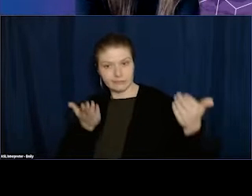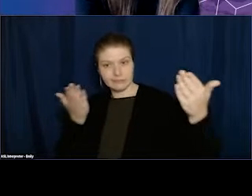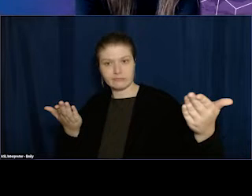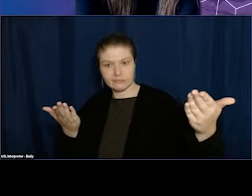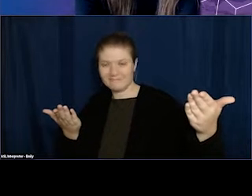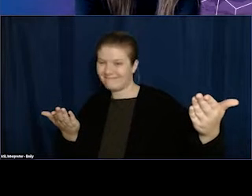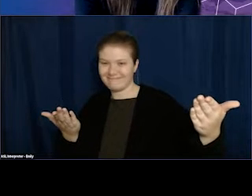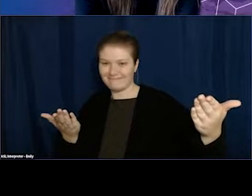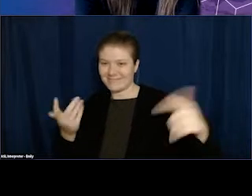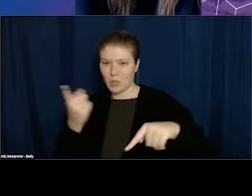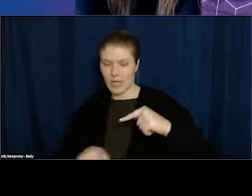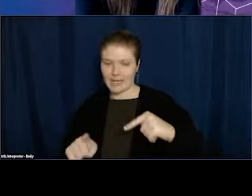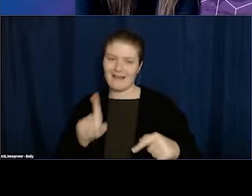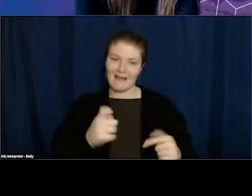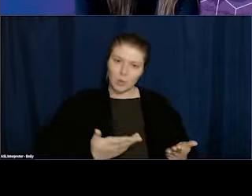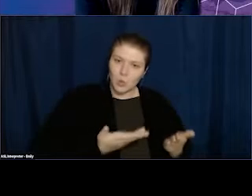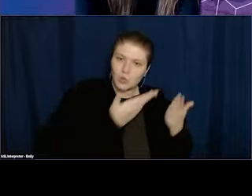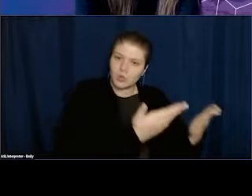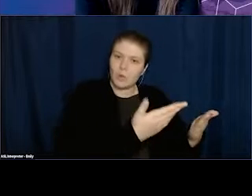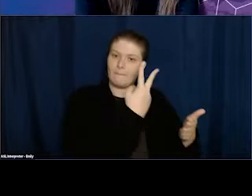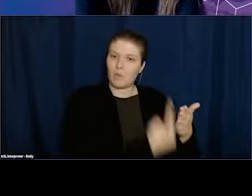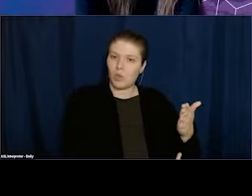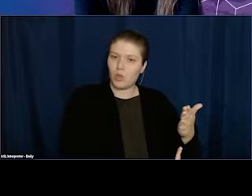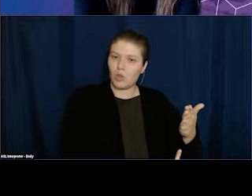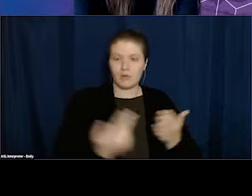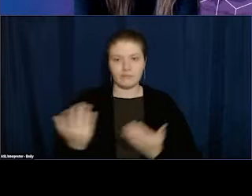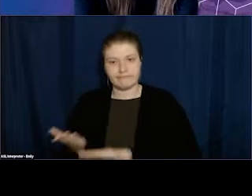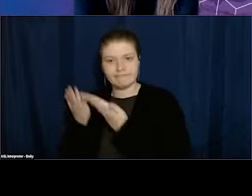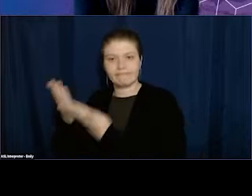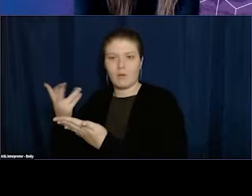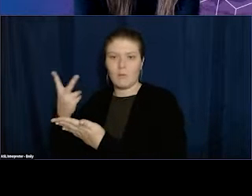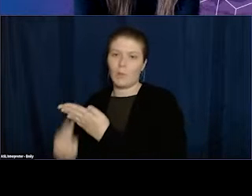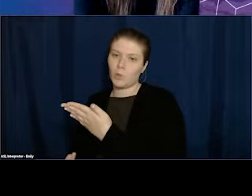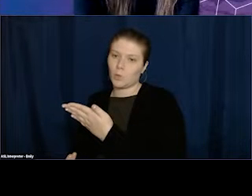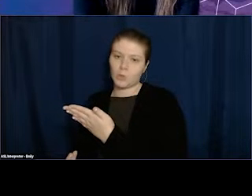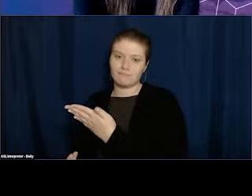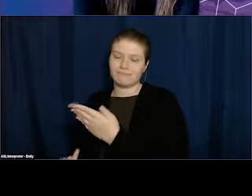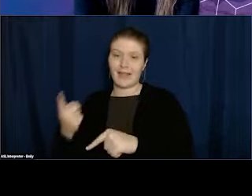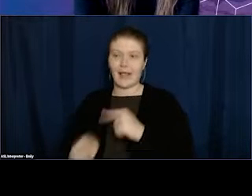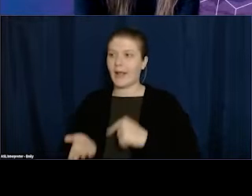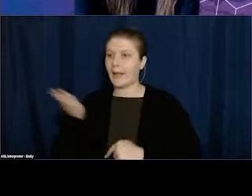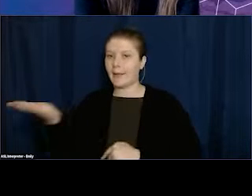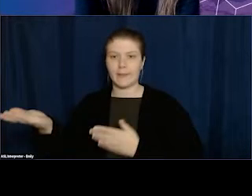You can't have a mixture of some people in FastLane or some people in Research.gov. And also file updates.